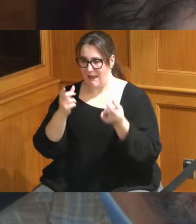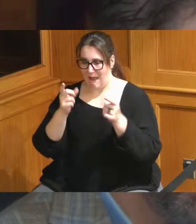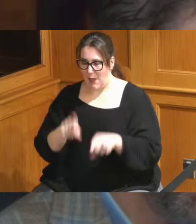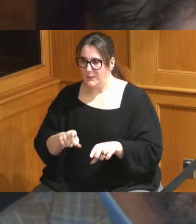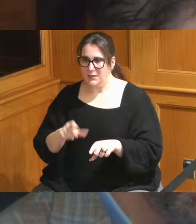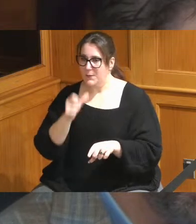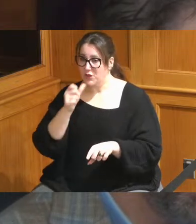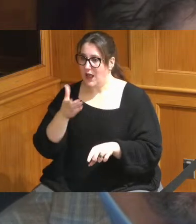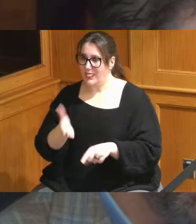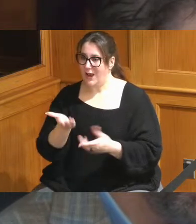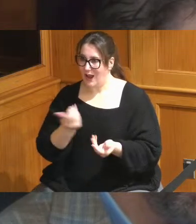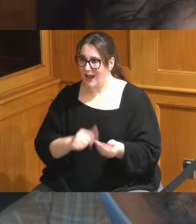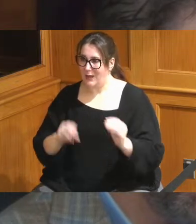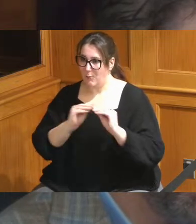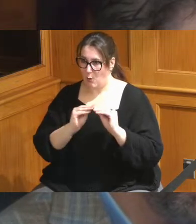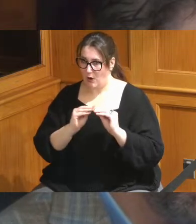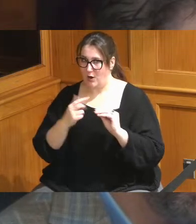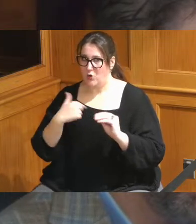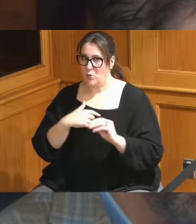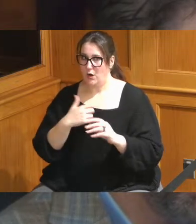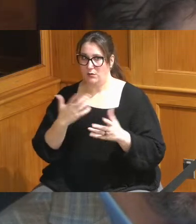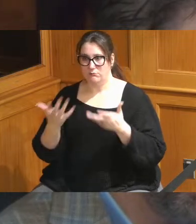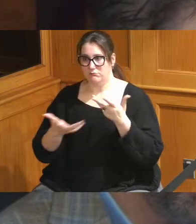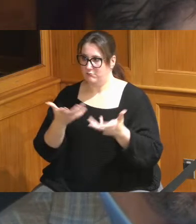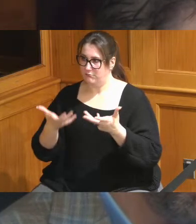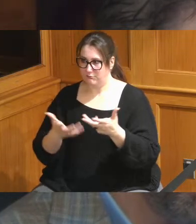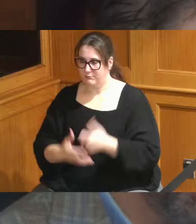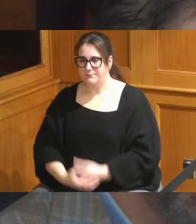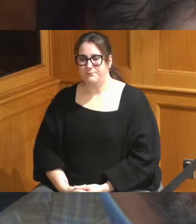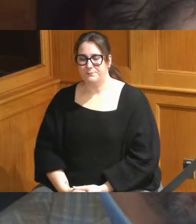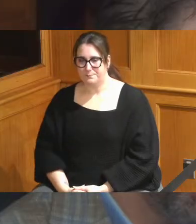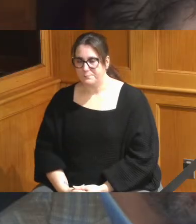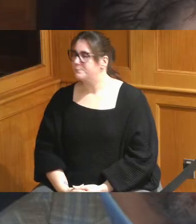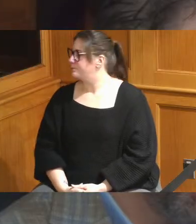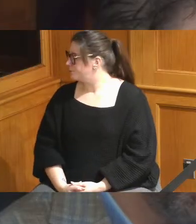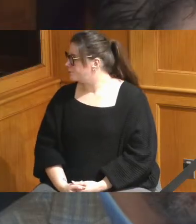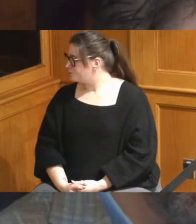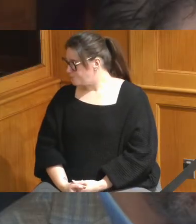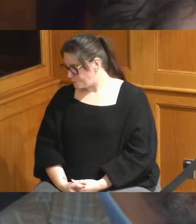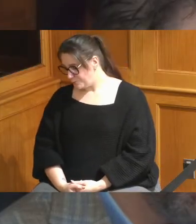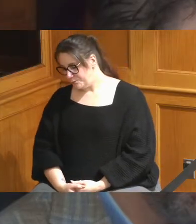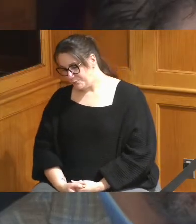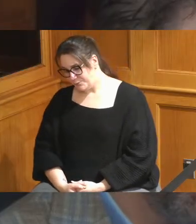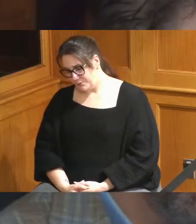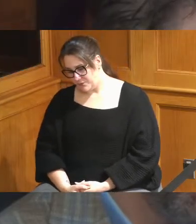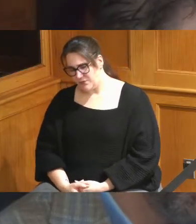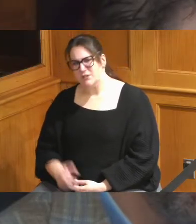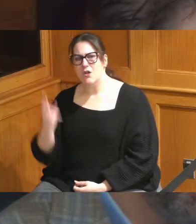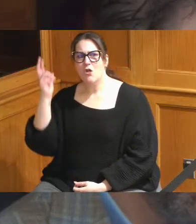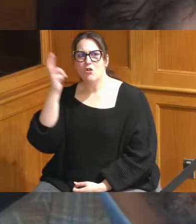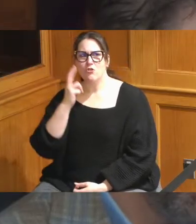anymore. Now we're scrambling. We also need the reason why I want to tie up the deeds is because